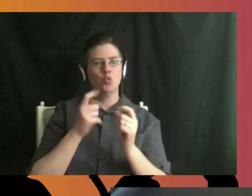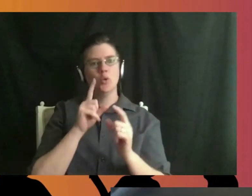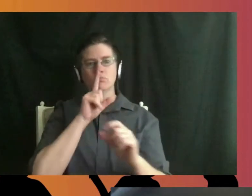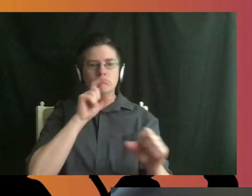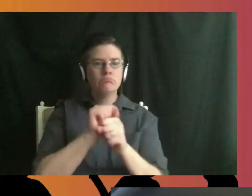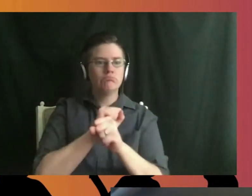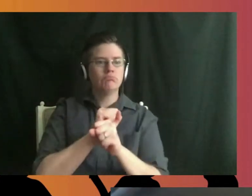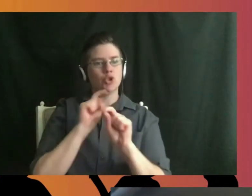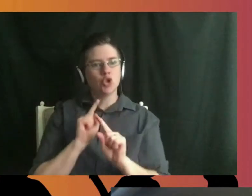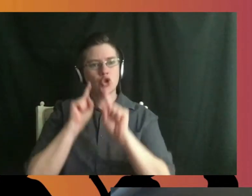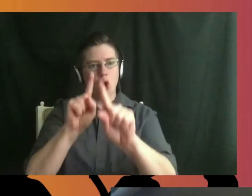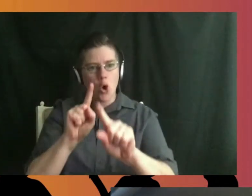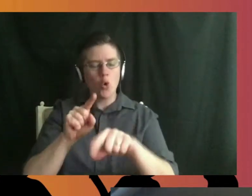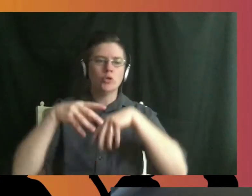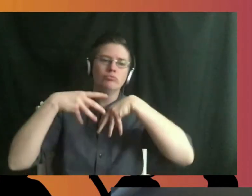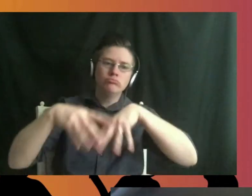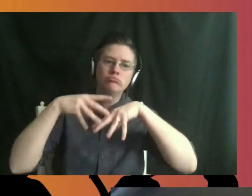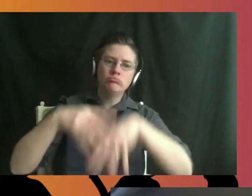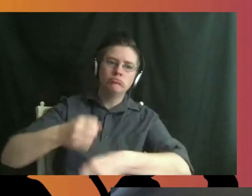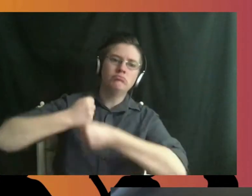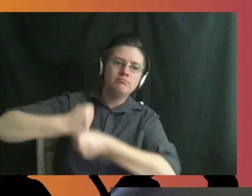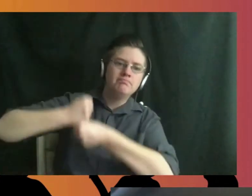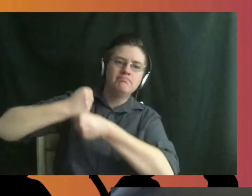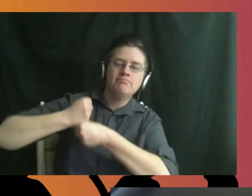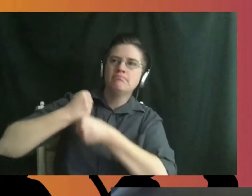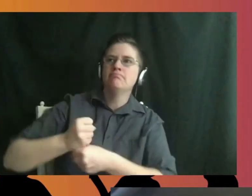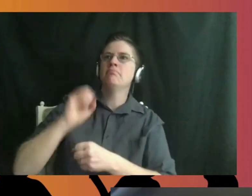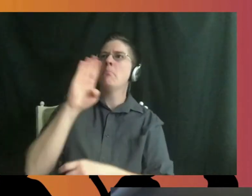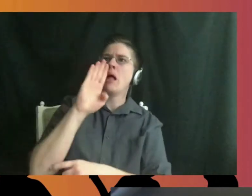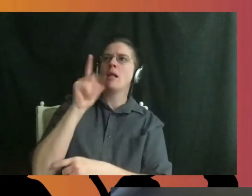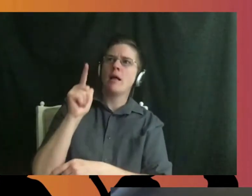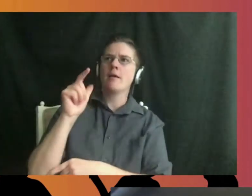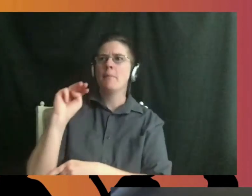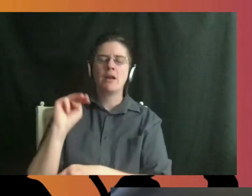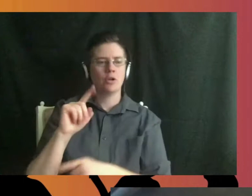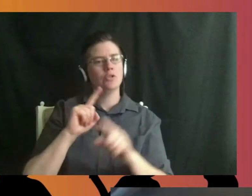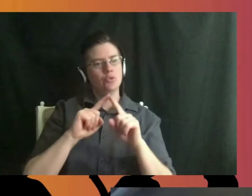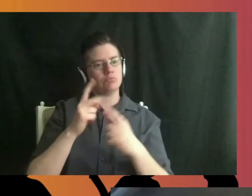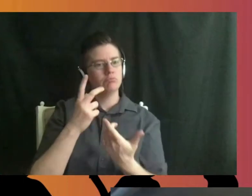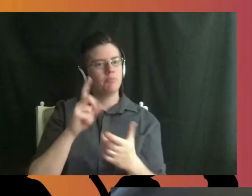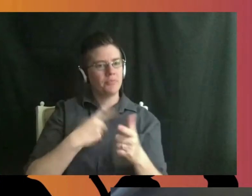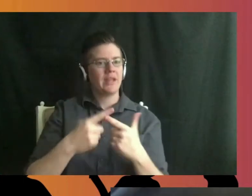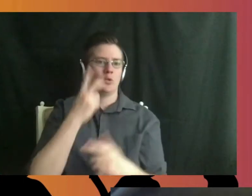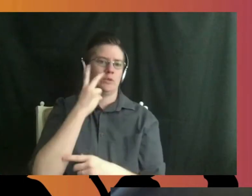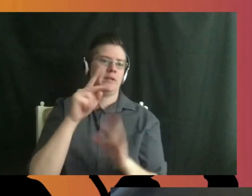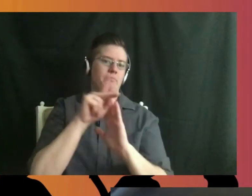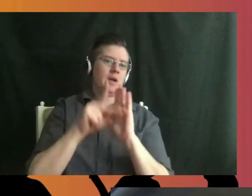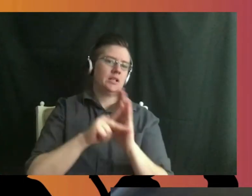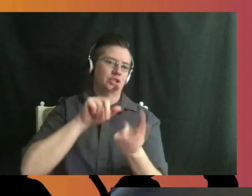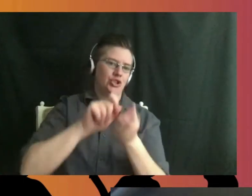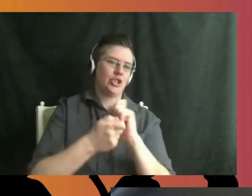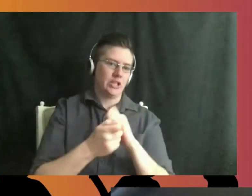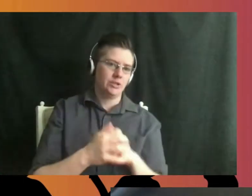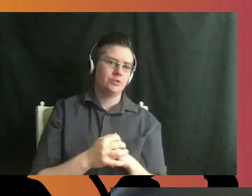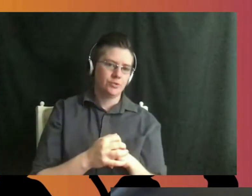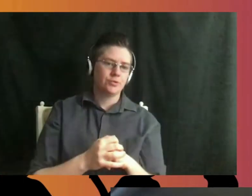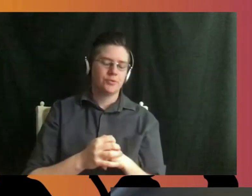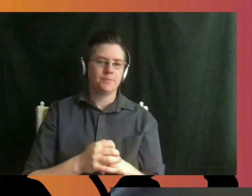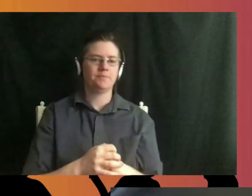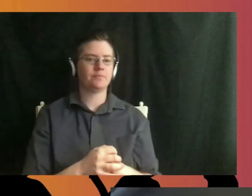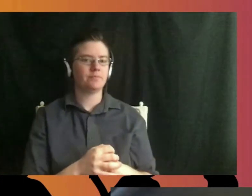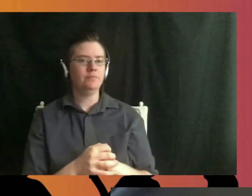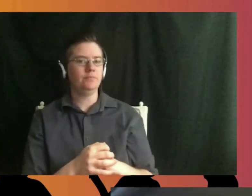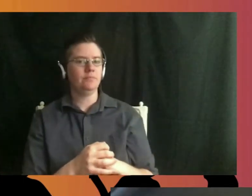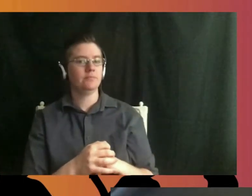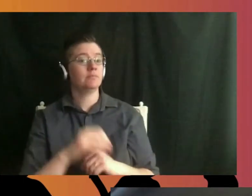doing the work to see policy changing in that way i completely agree and um just this summer there